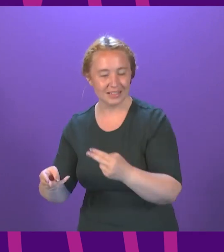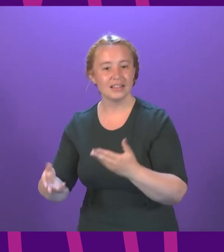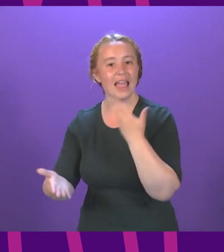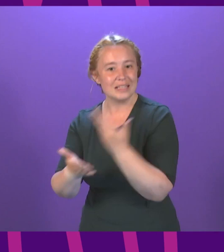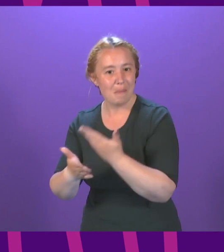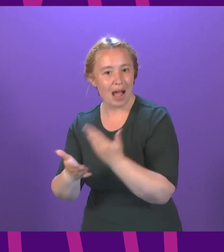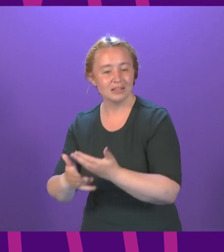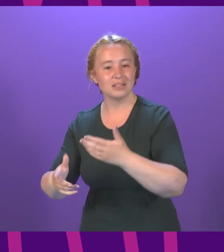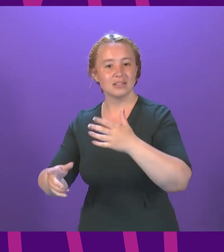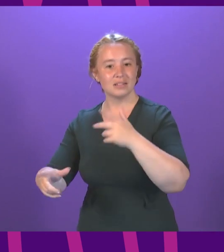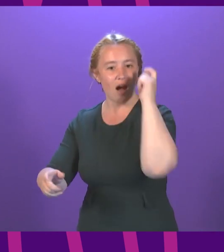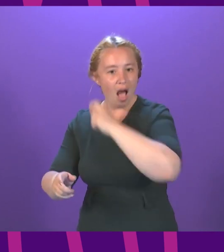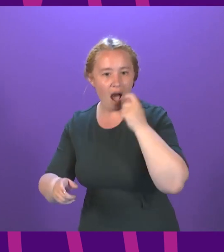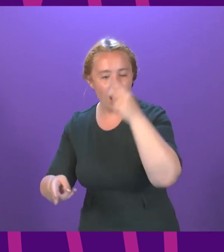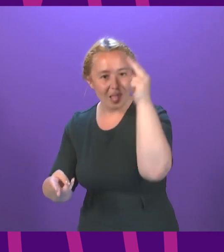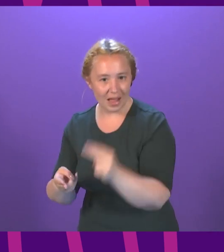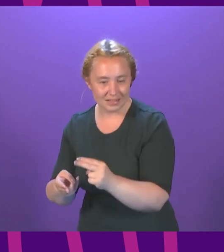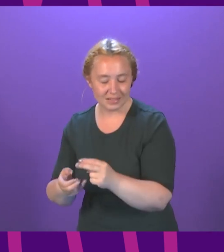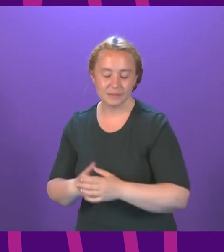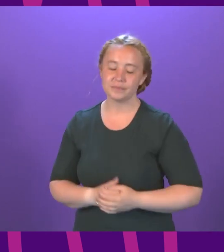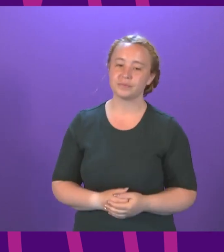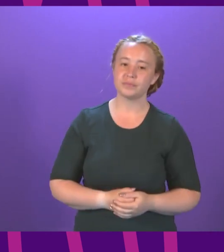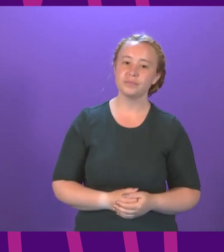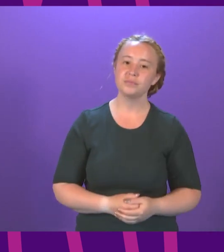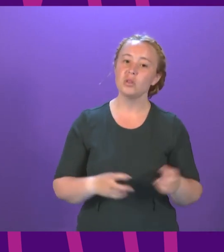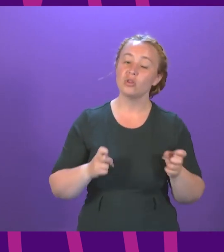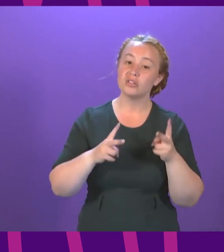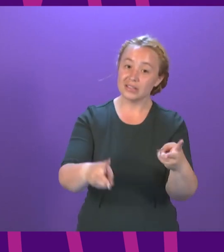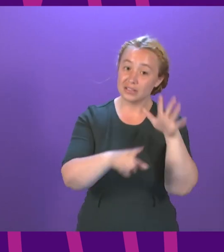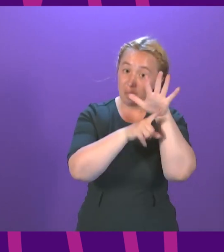The pressure on the system, which occurs from time to time, is seen, first, with regard to turnaround